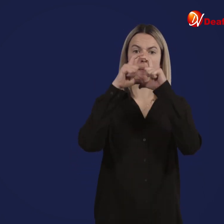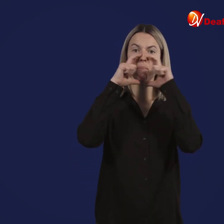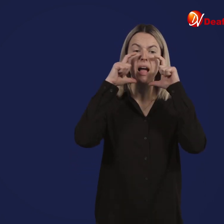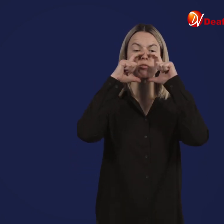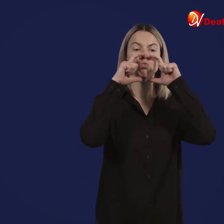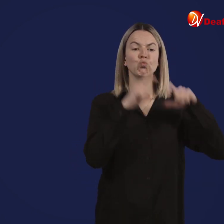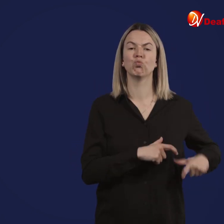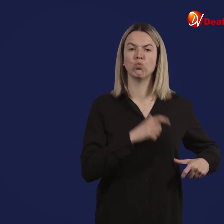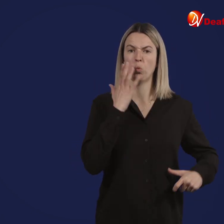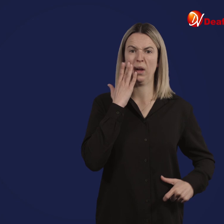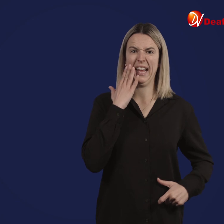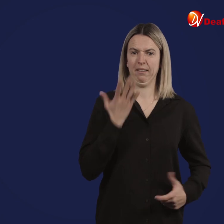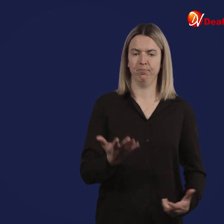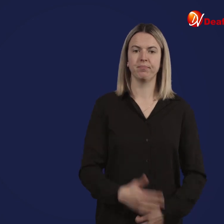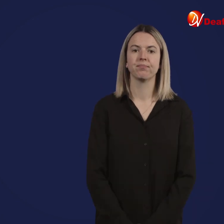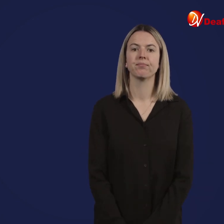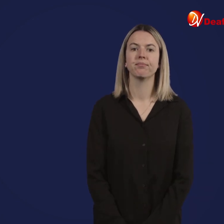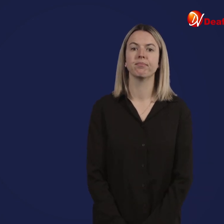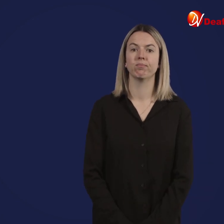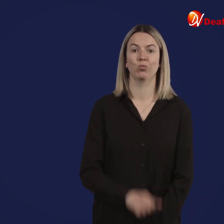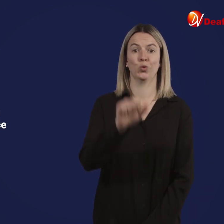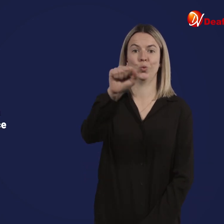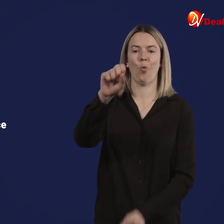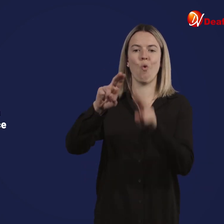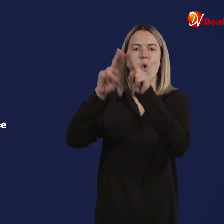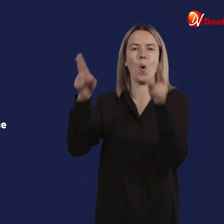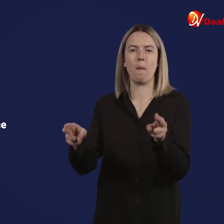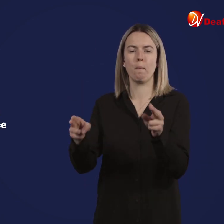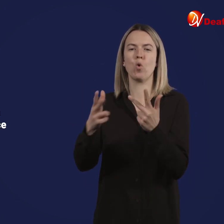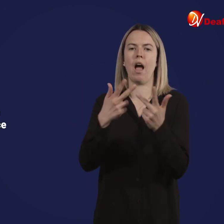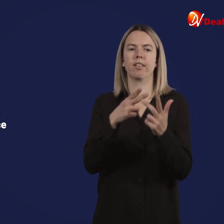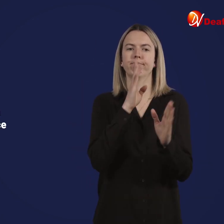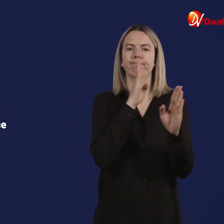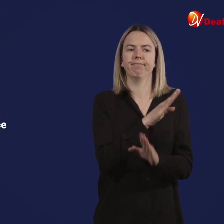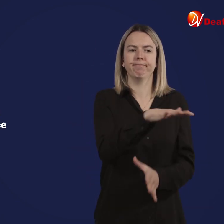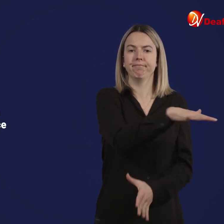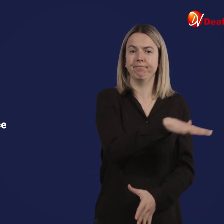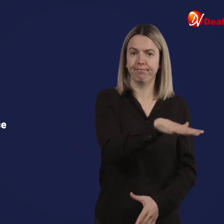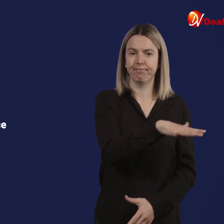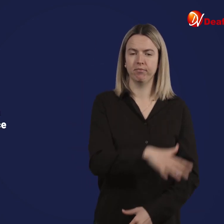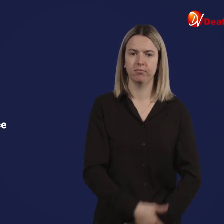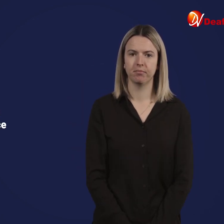When can I take my mask off? At your home, or at a private residence.